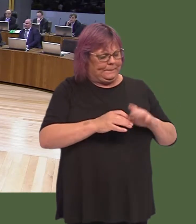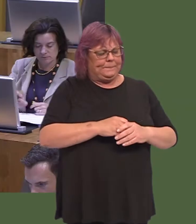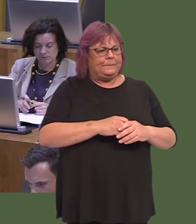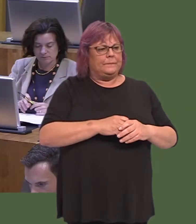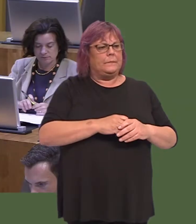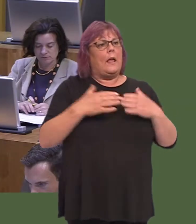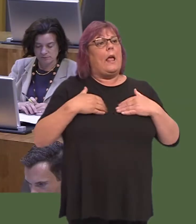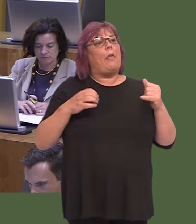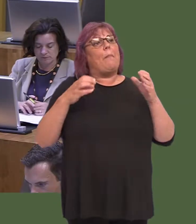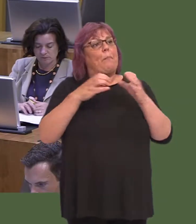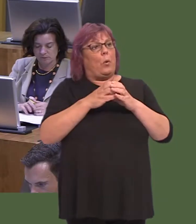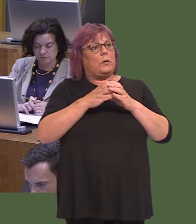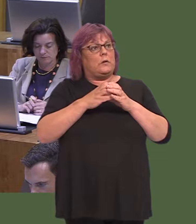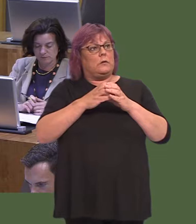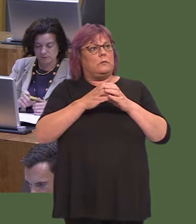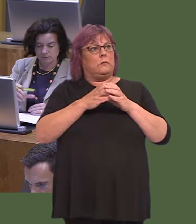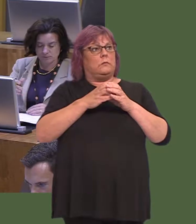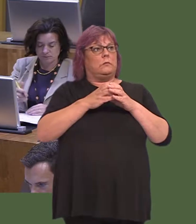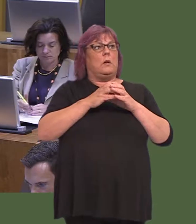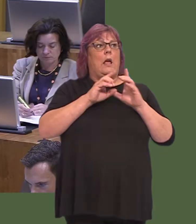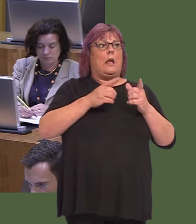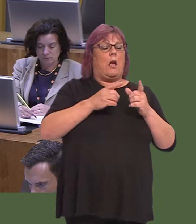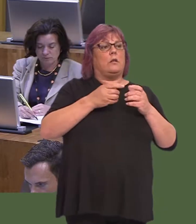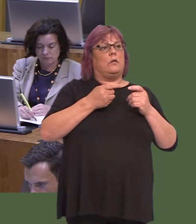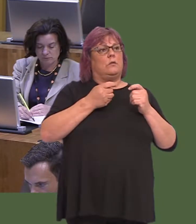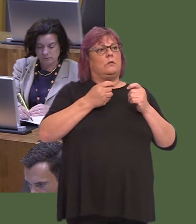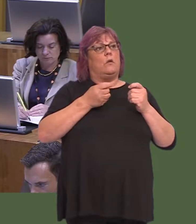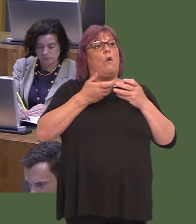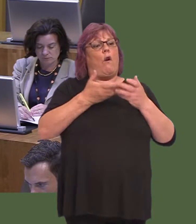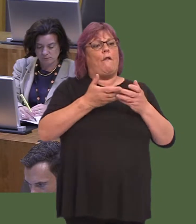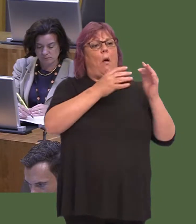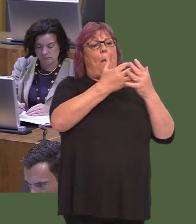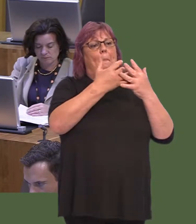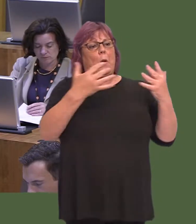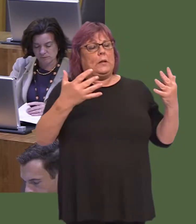I can say that health boards in Wales are able to offer multiparametric scans, in line